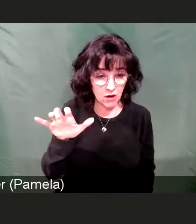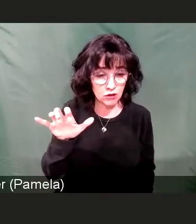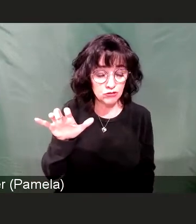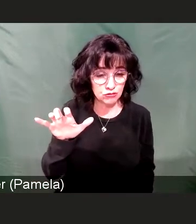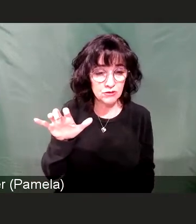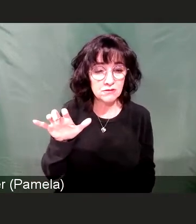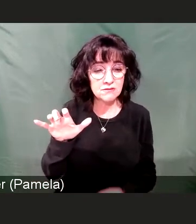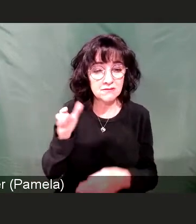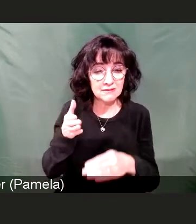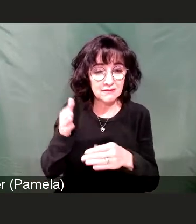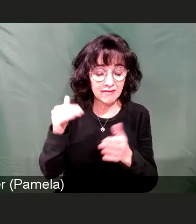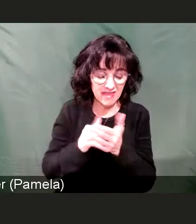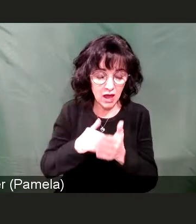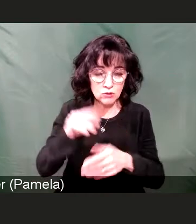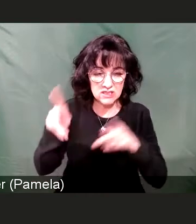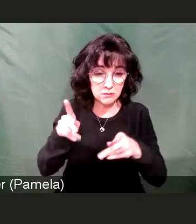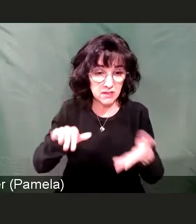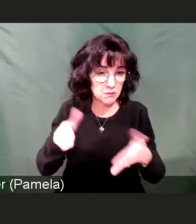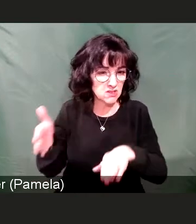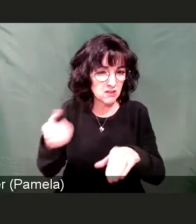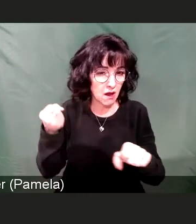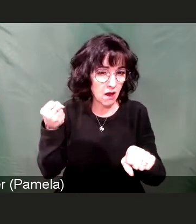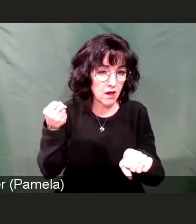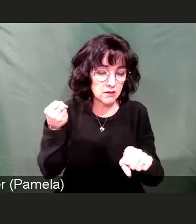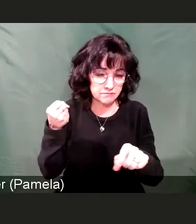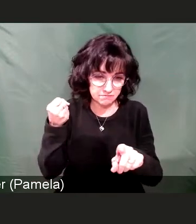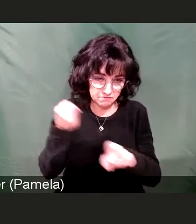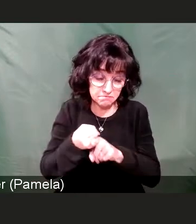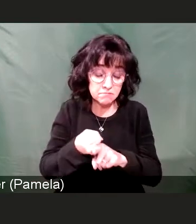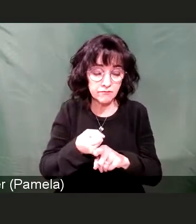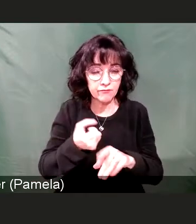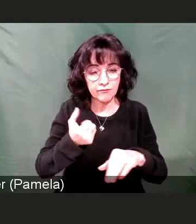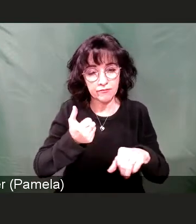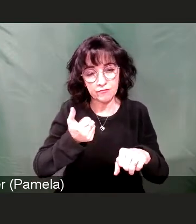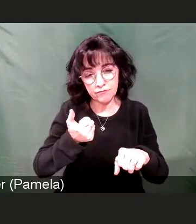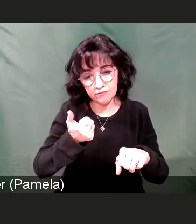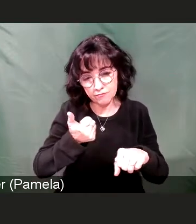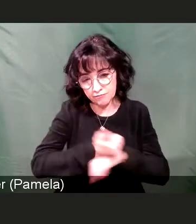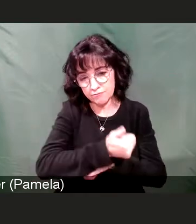since the start of this pandemic. In the State of Delaware we have had greater